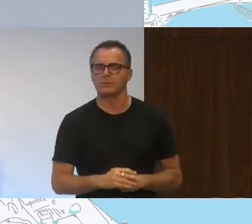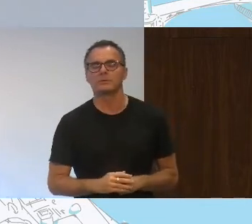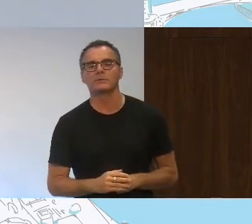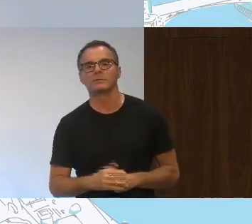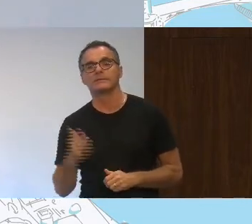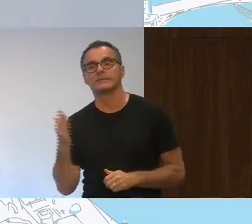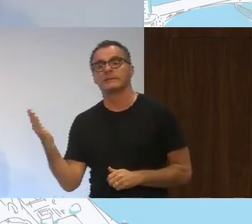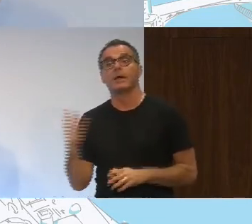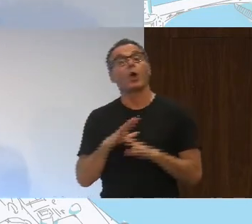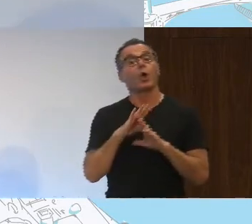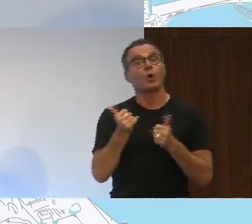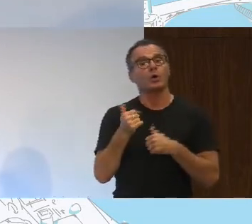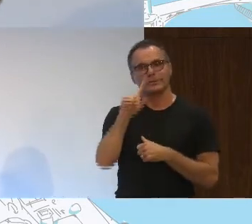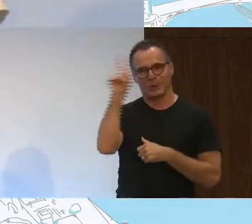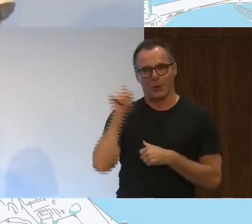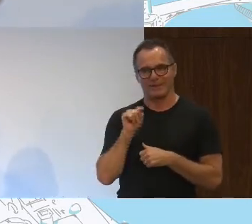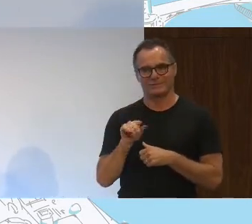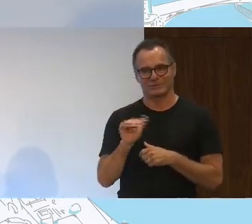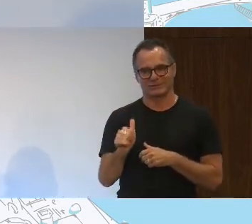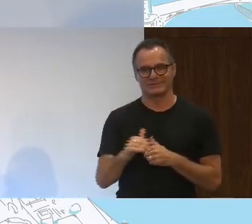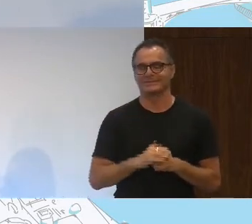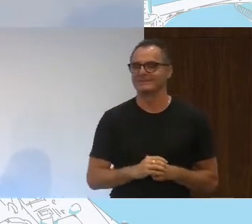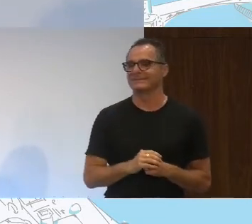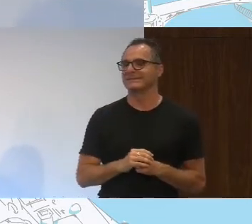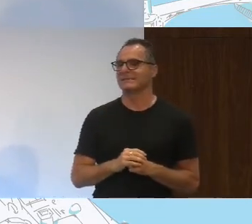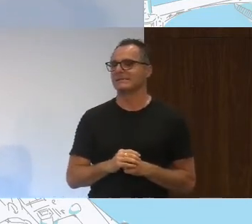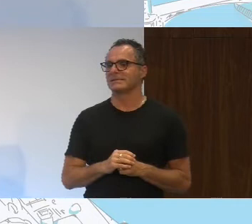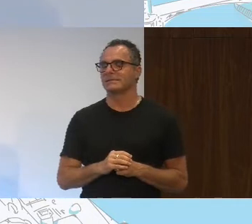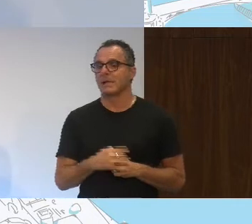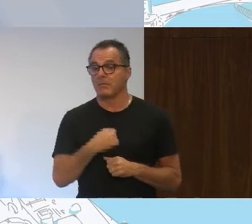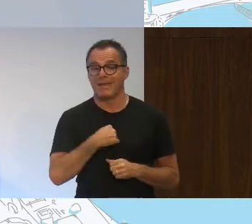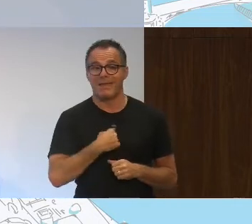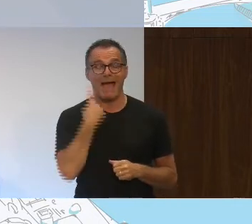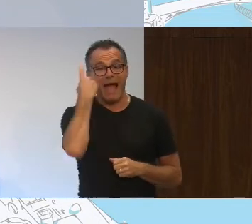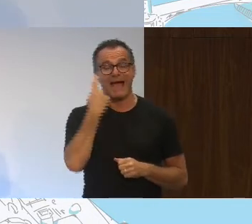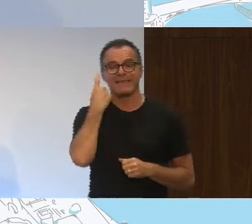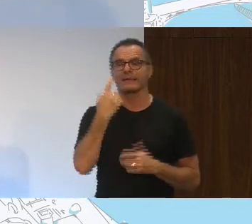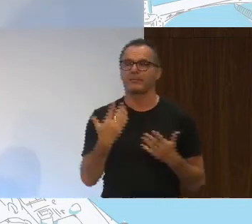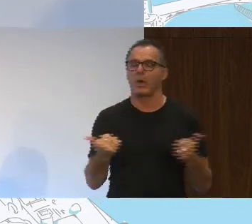Well, that's a good question. I think it's like this.